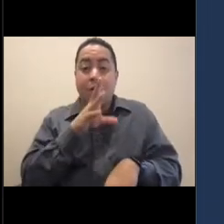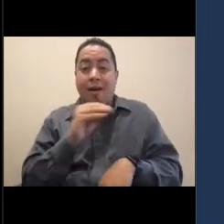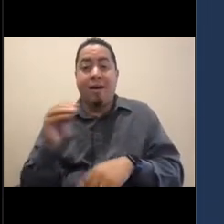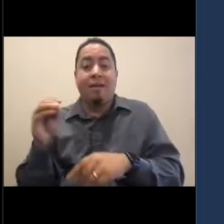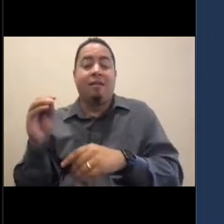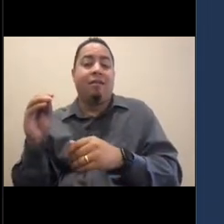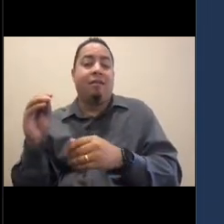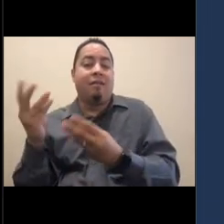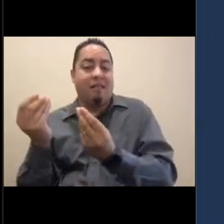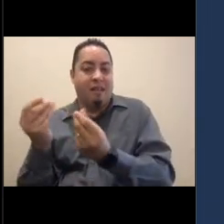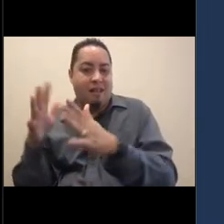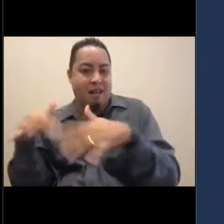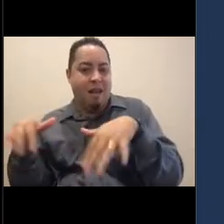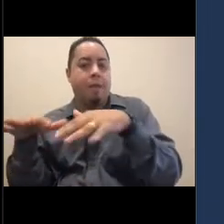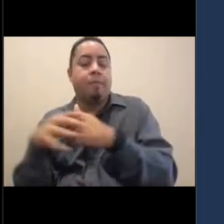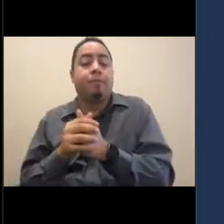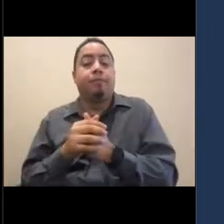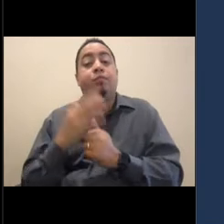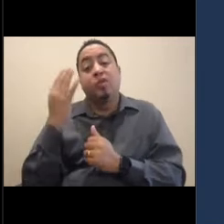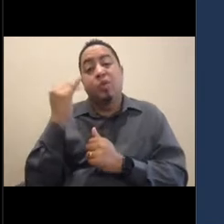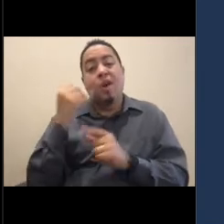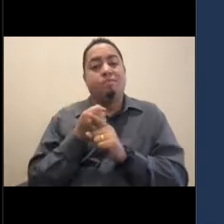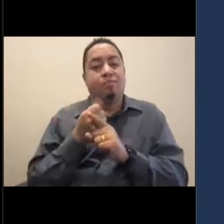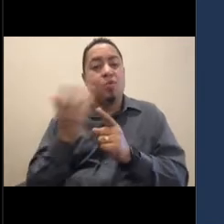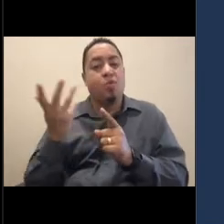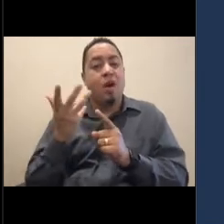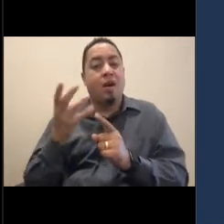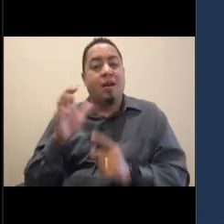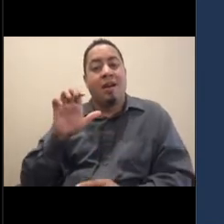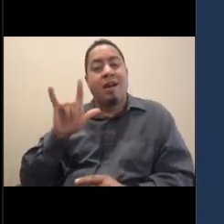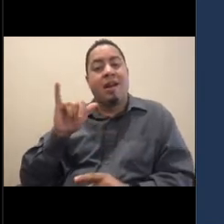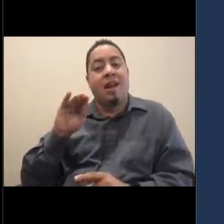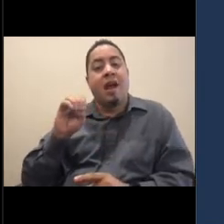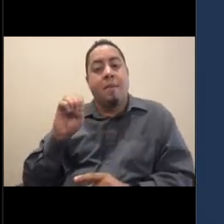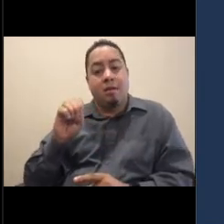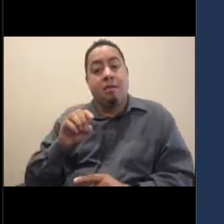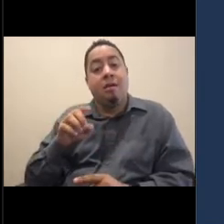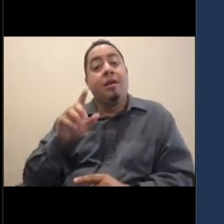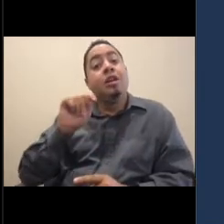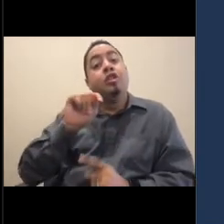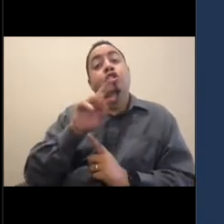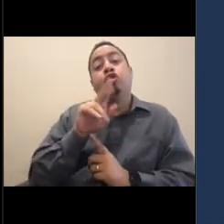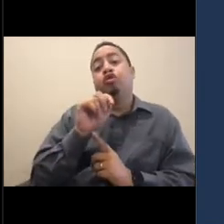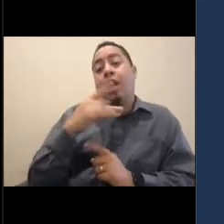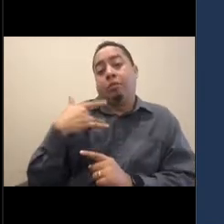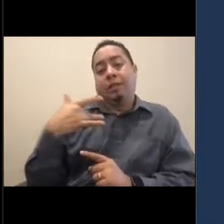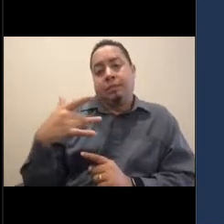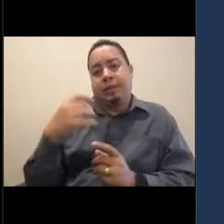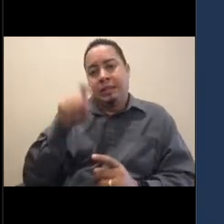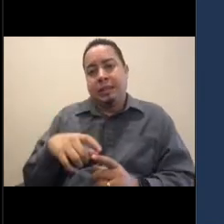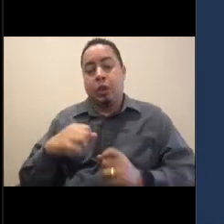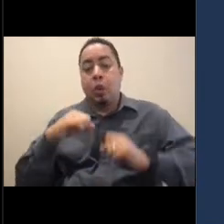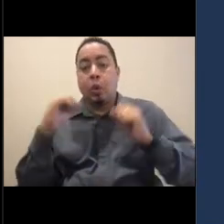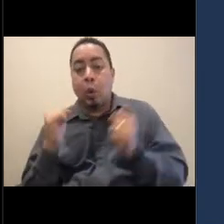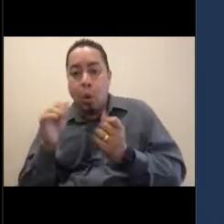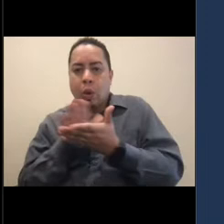Again, lake trout need cold, clean water. So if temperatures are rising, that means that the water temperature might be rising,